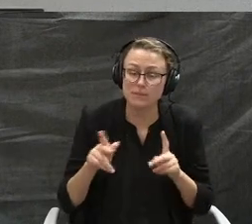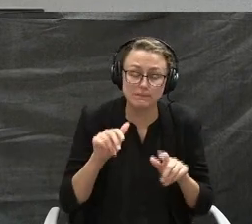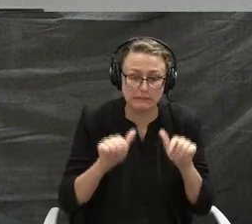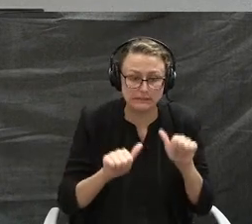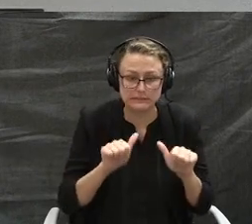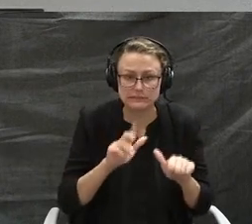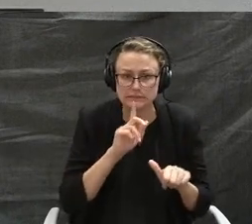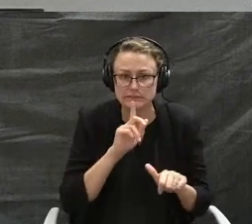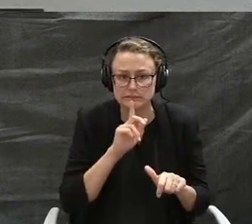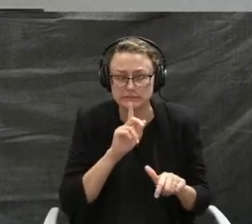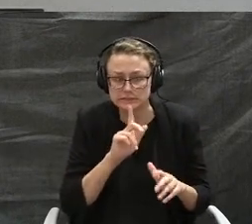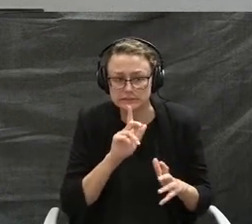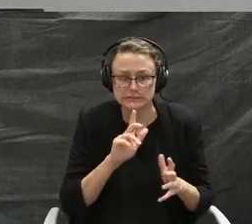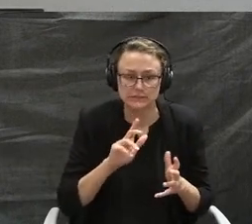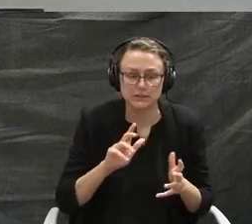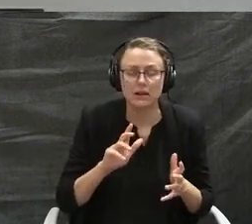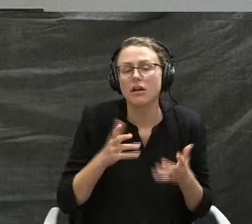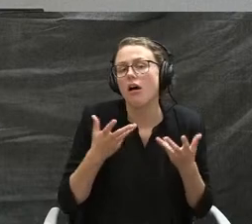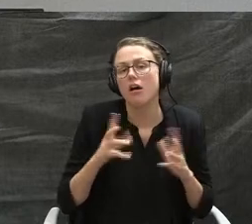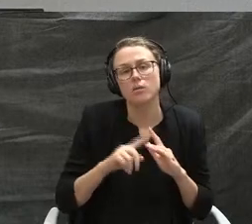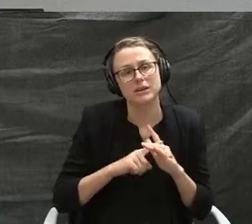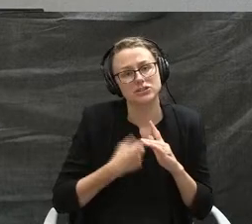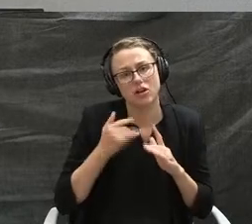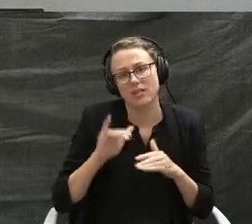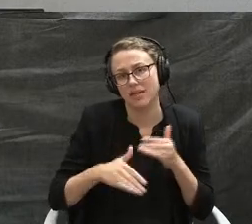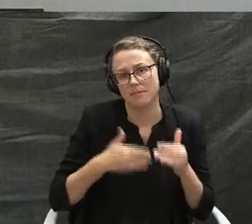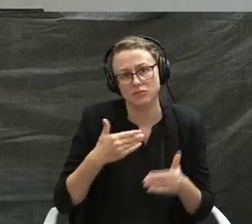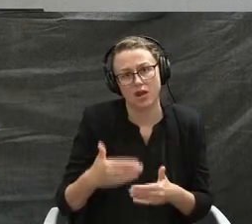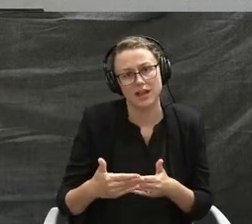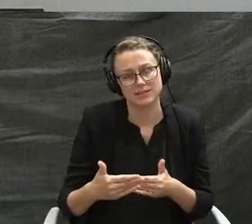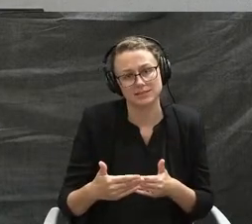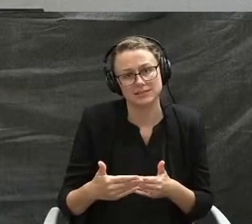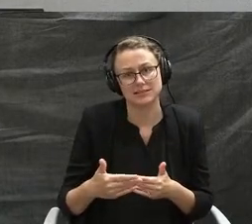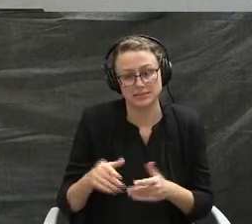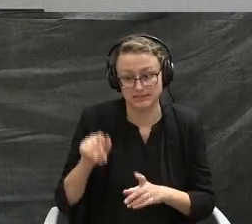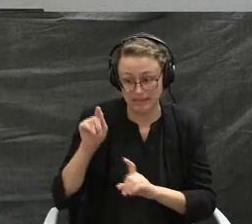started that process to have them tell us what their